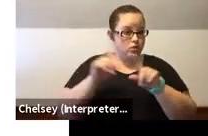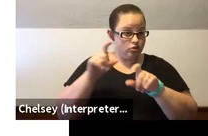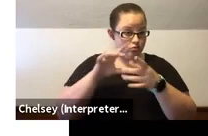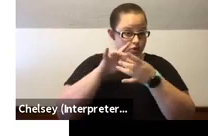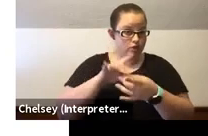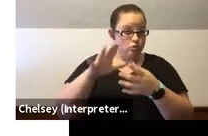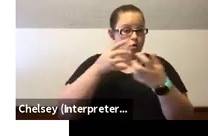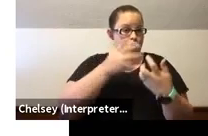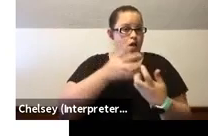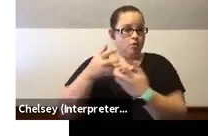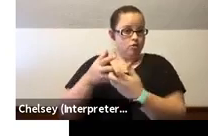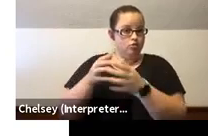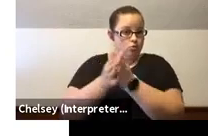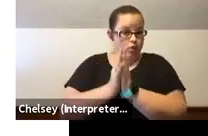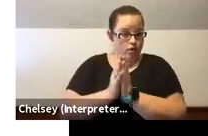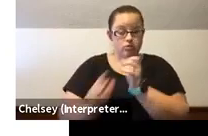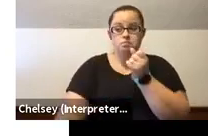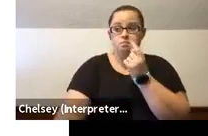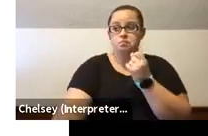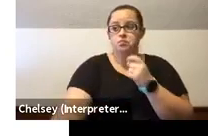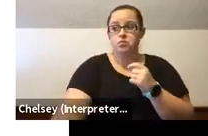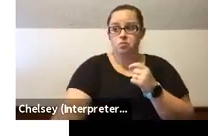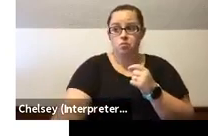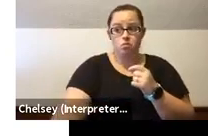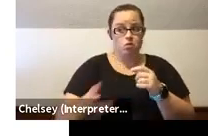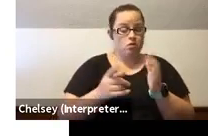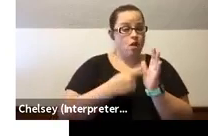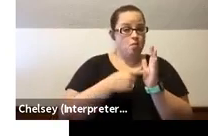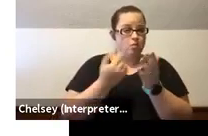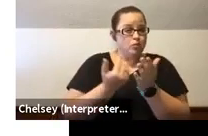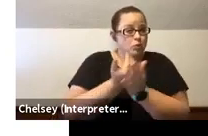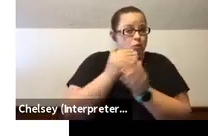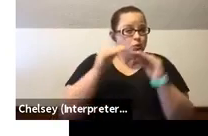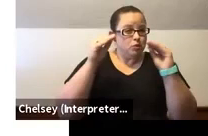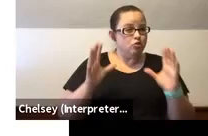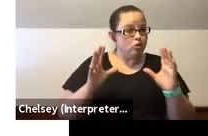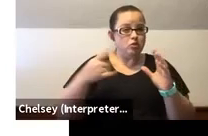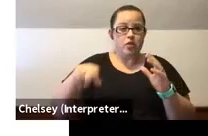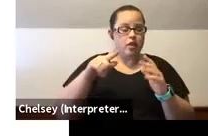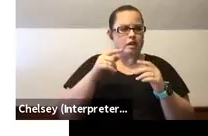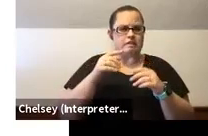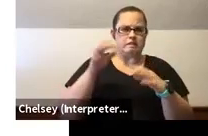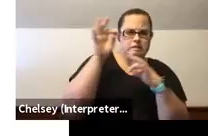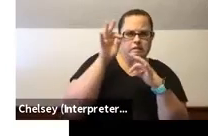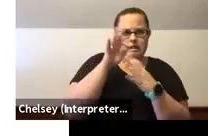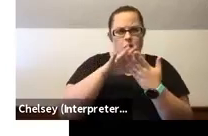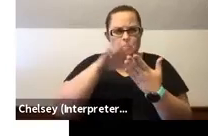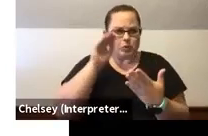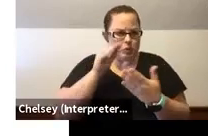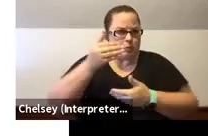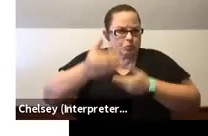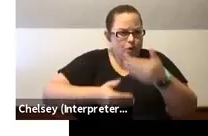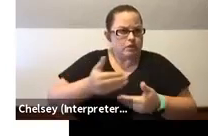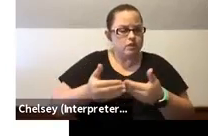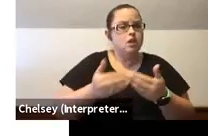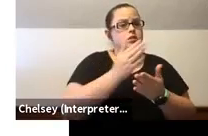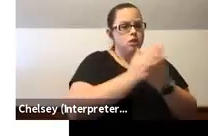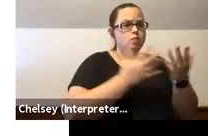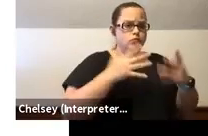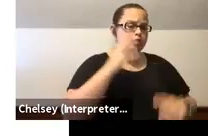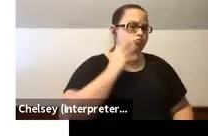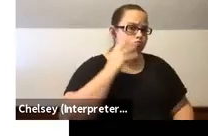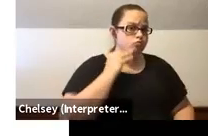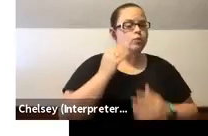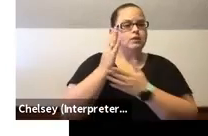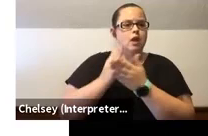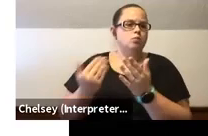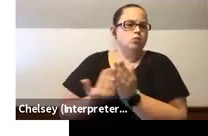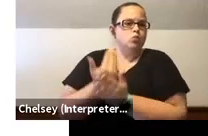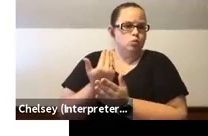Sage Talbot: Who have had training on the DSP&S process. But you know, it's kind of a new system and process for them as well. Just like you guys being first semester students. So, um,